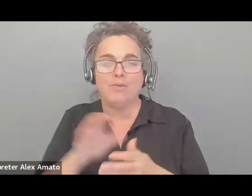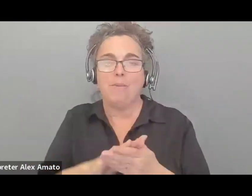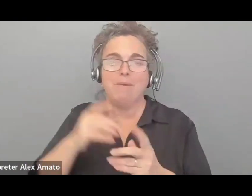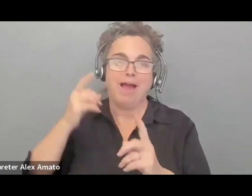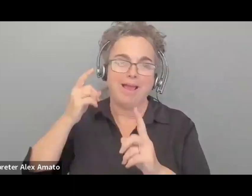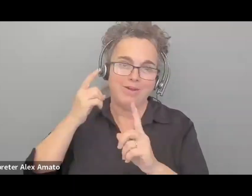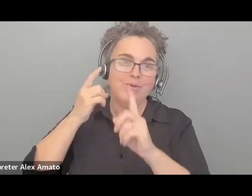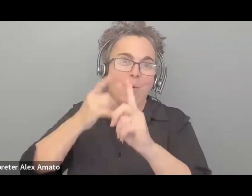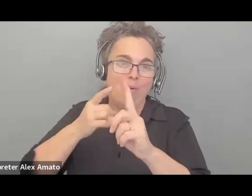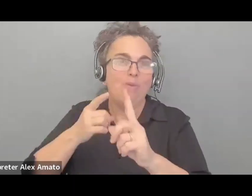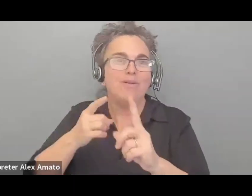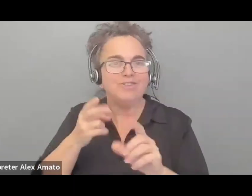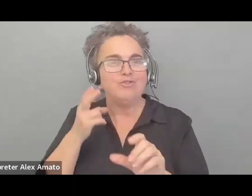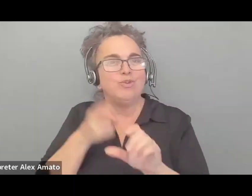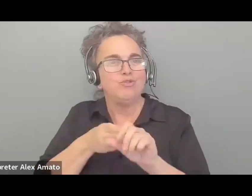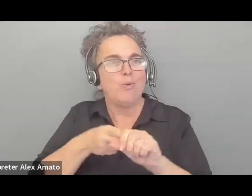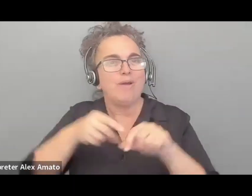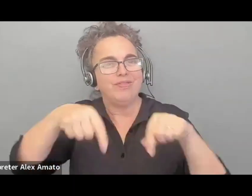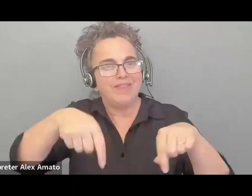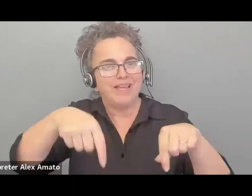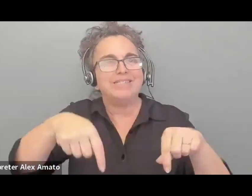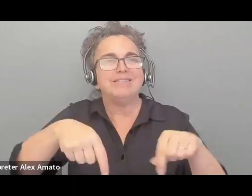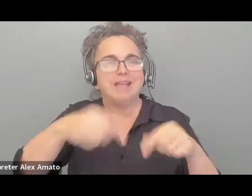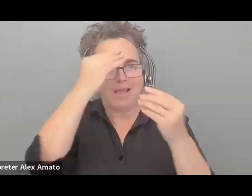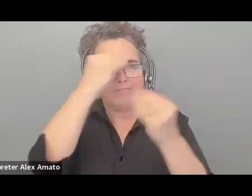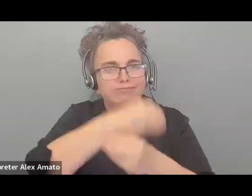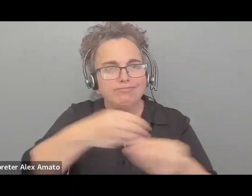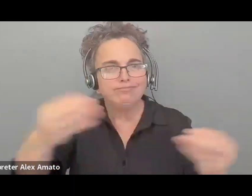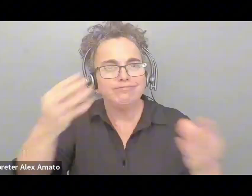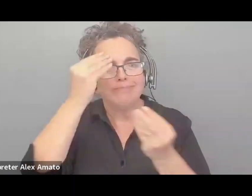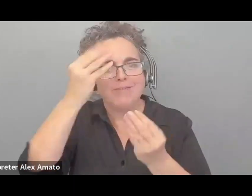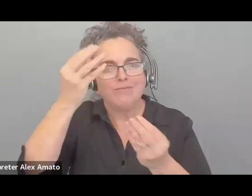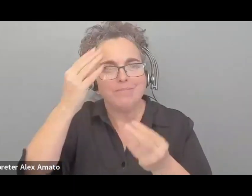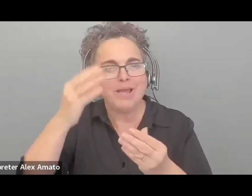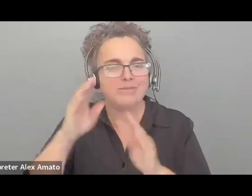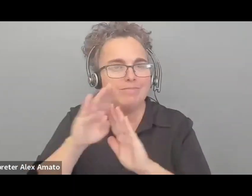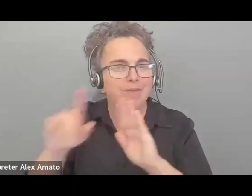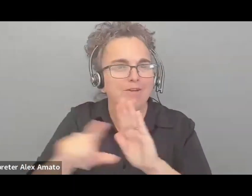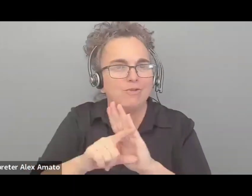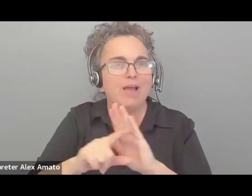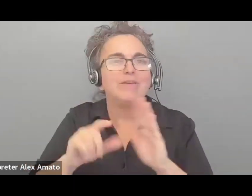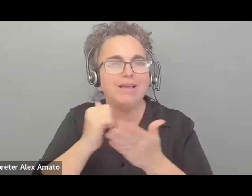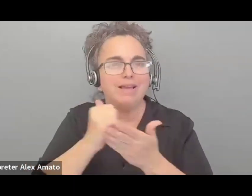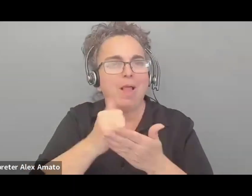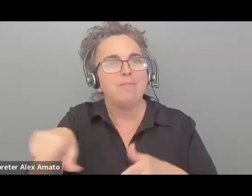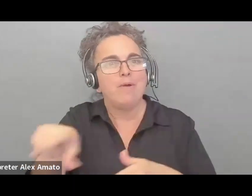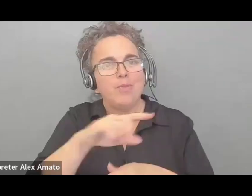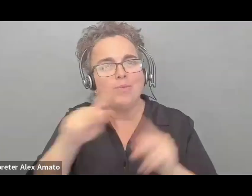and I'm sharing that story, I can empower more people to get involved who don't maybe feel like they have the